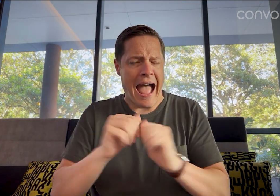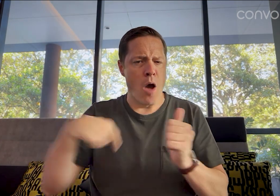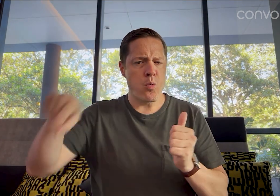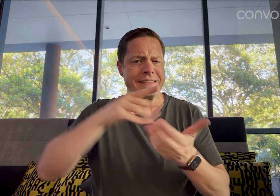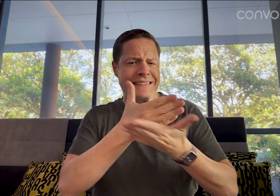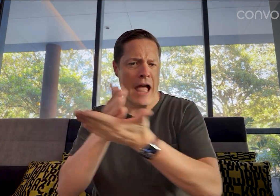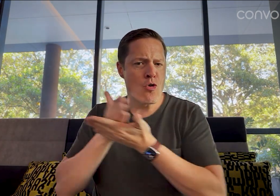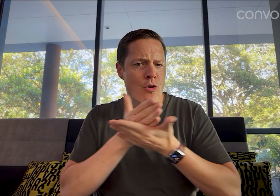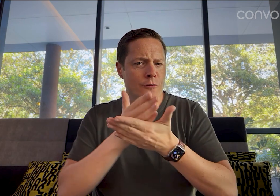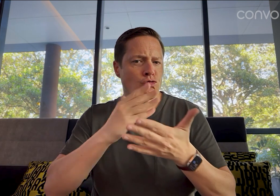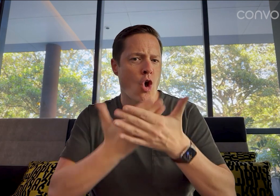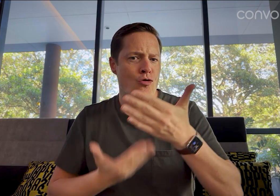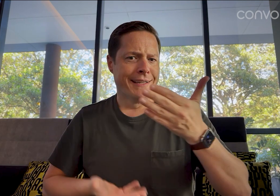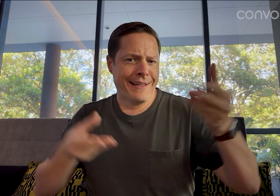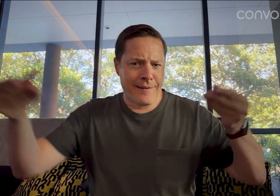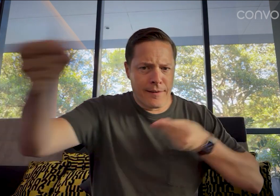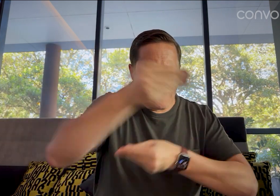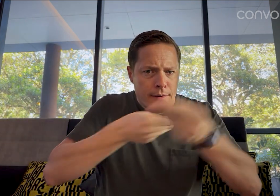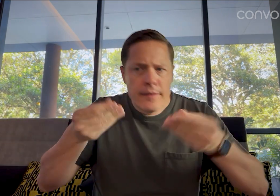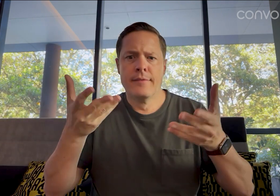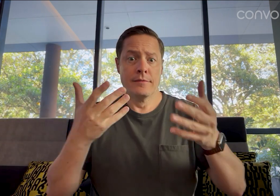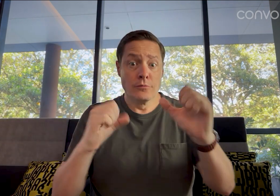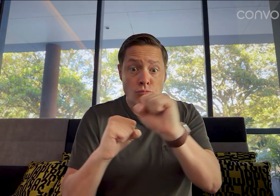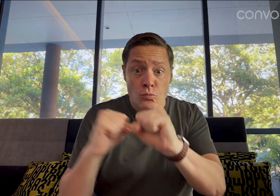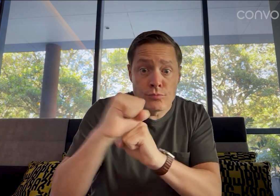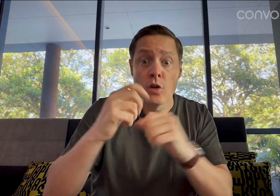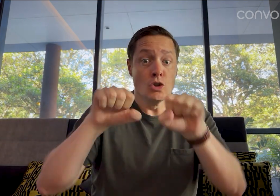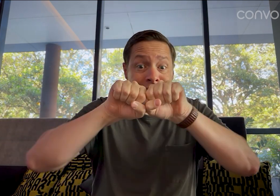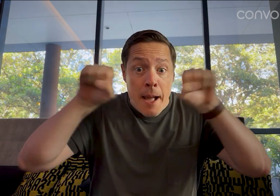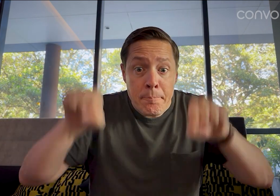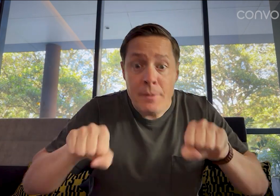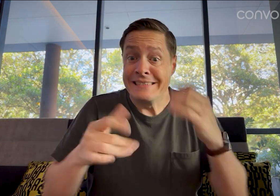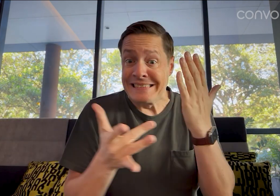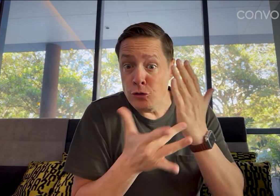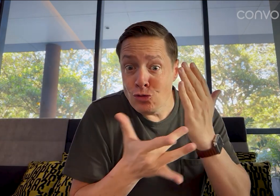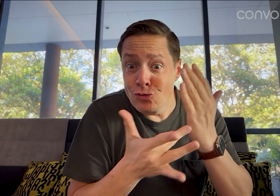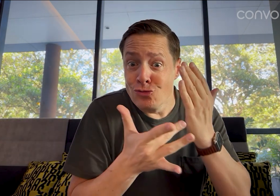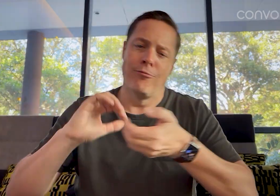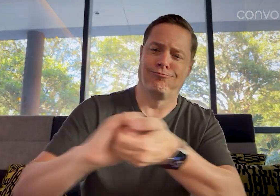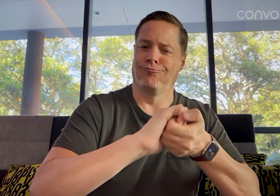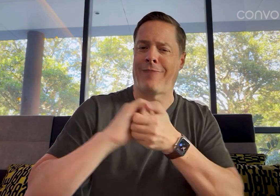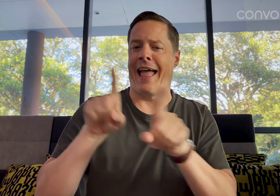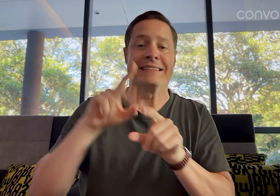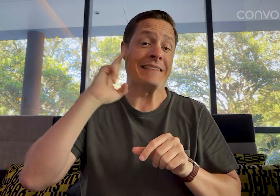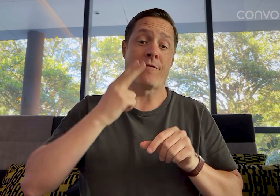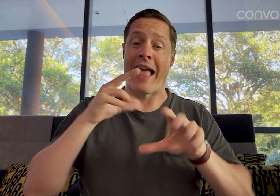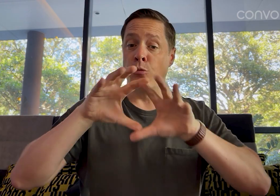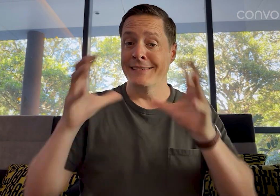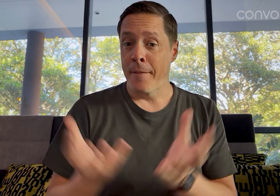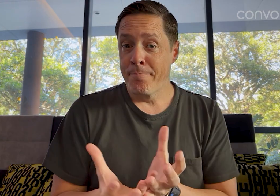I am figuring out how we can share resource information, situations, systems, and technologies. So that we can work together as a single Deaf ecosystem.